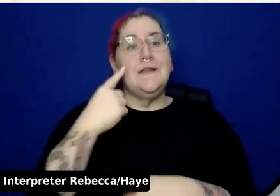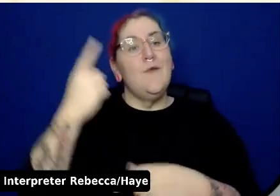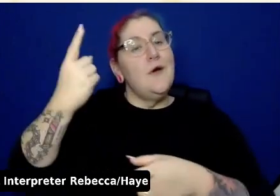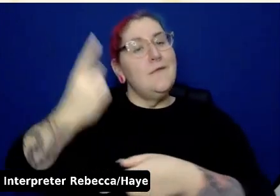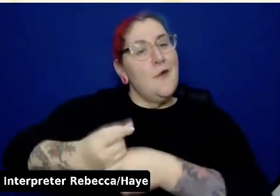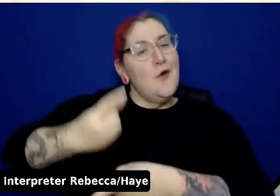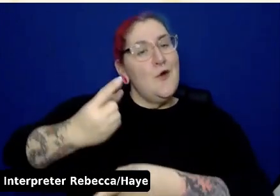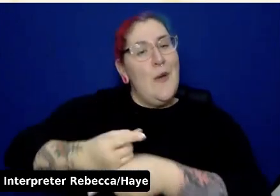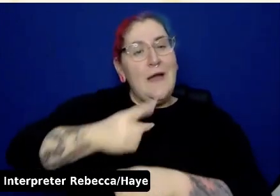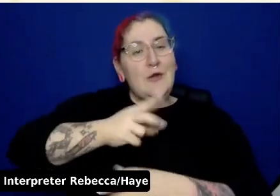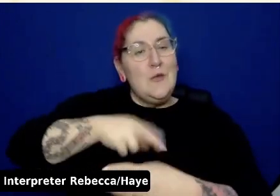how to use them correctly.